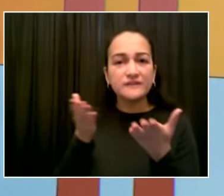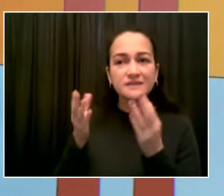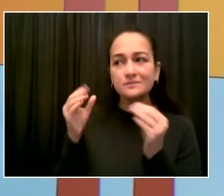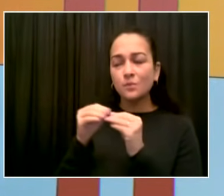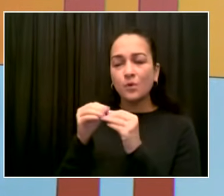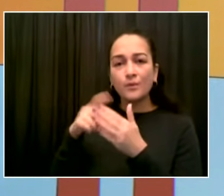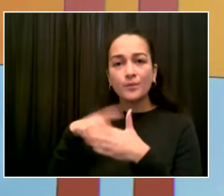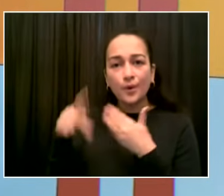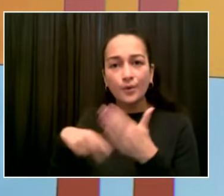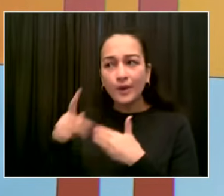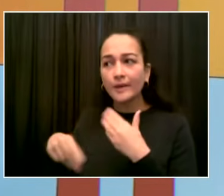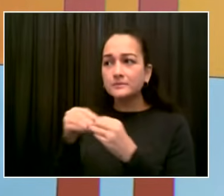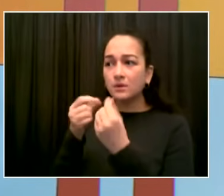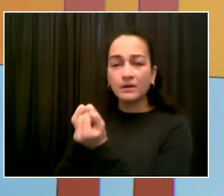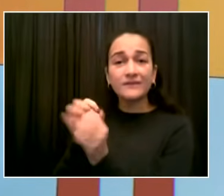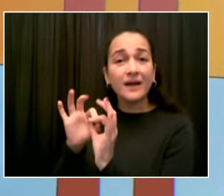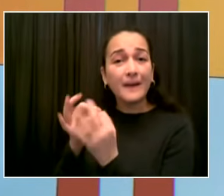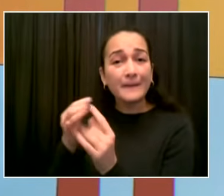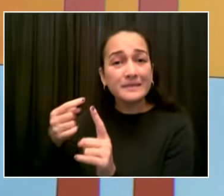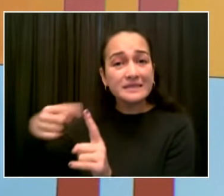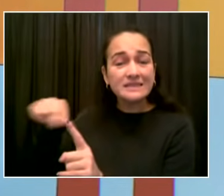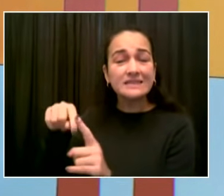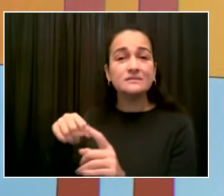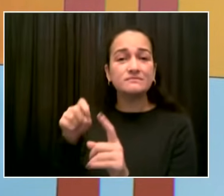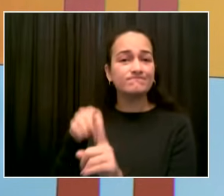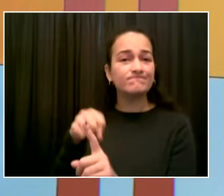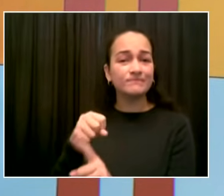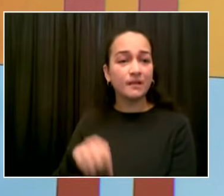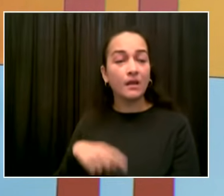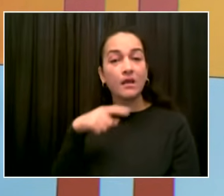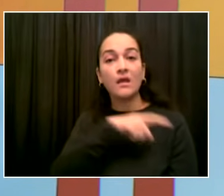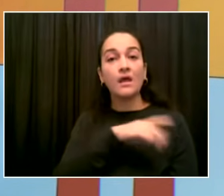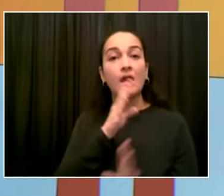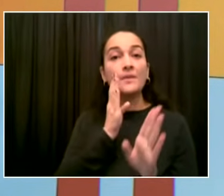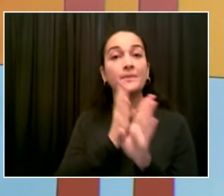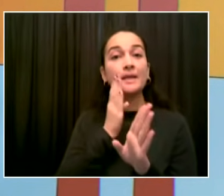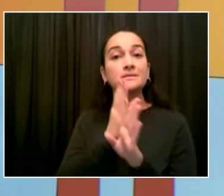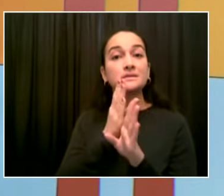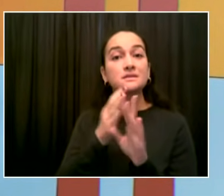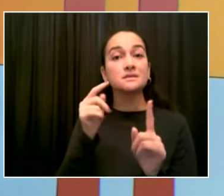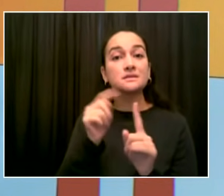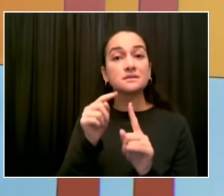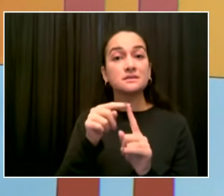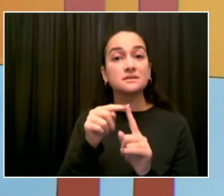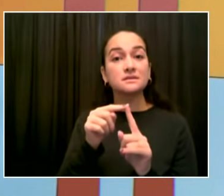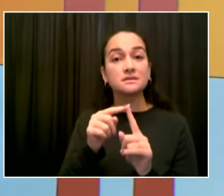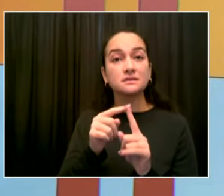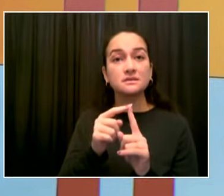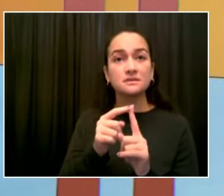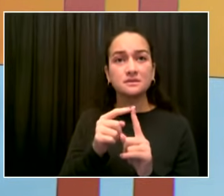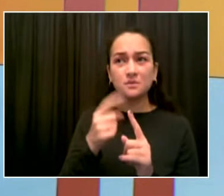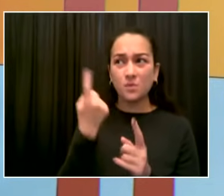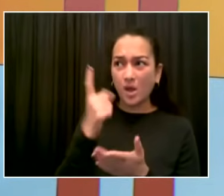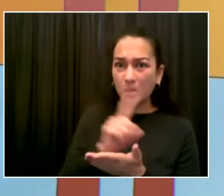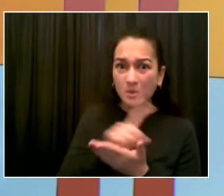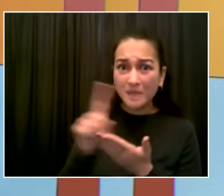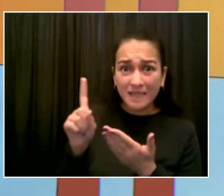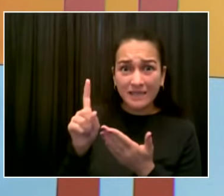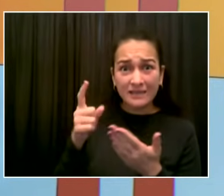BUT I DON'T HAVE THE FINAL FACTS ON WHY THIS HAPEPNED. OBVIOUSLY IF IT HAPPENED IT WASN'T SUPPOSE TO HAPPEN. I'M NOT HAPPY OABUT IT. BUT THE PEOPLE ON